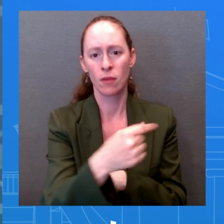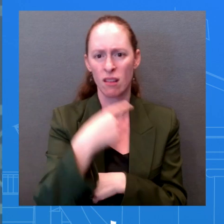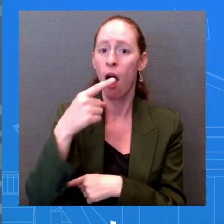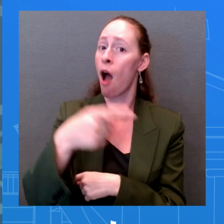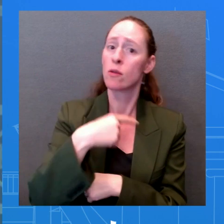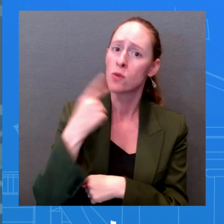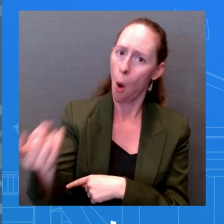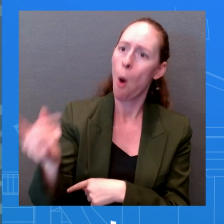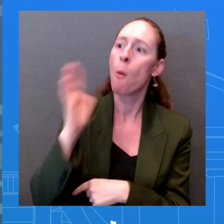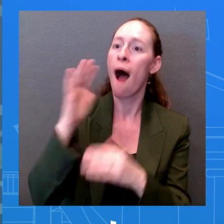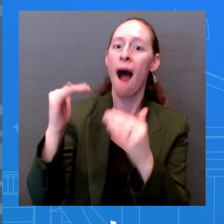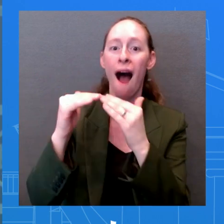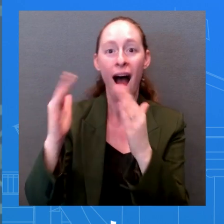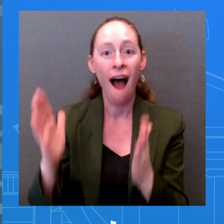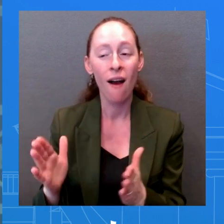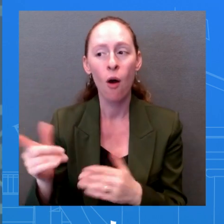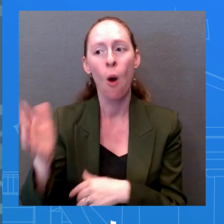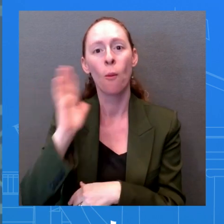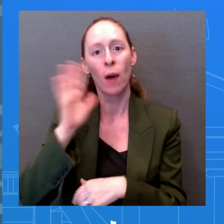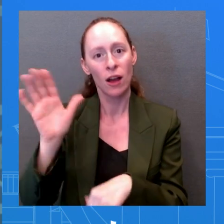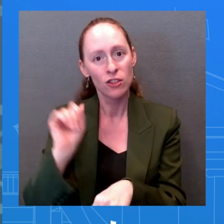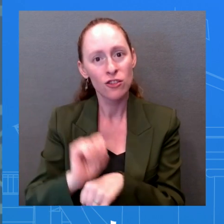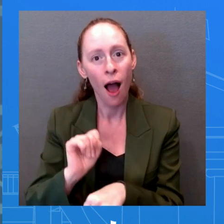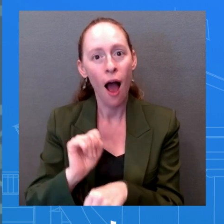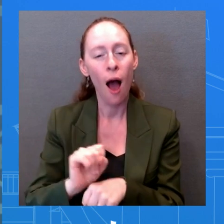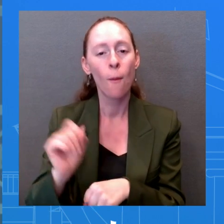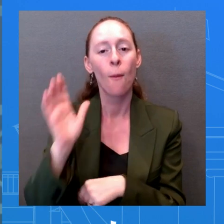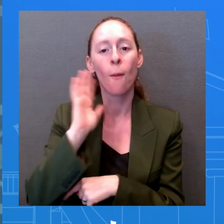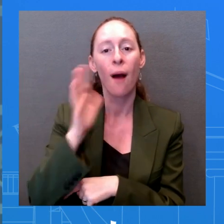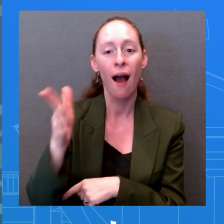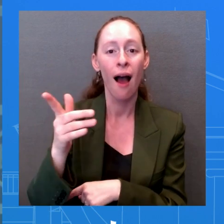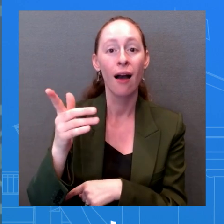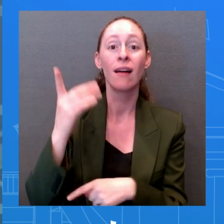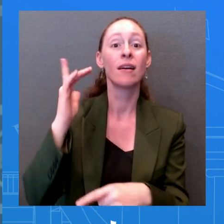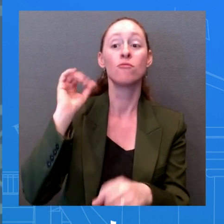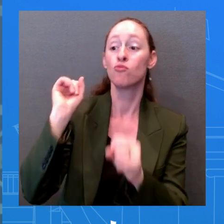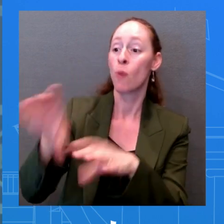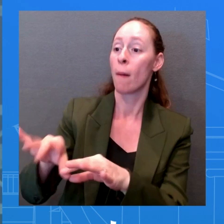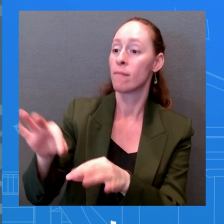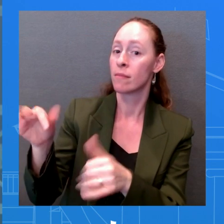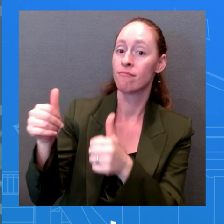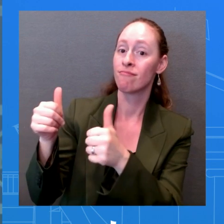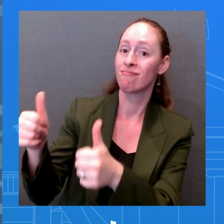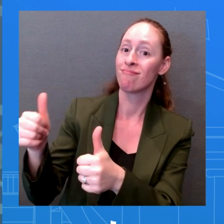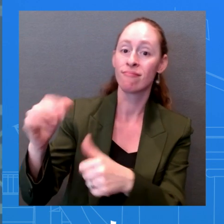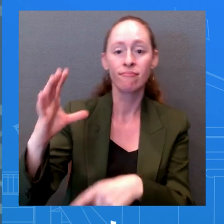or abandoning in the D.C. -- on the D.C. streets. It is just cruel. And it's not about --